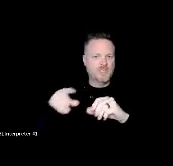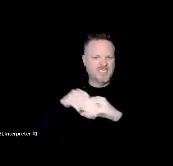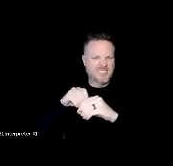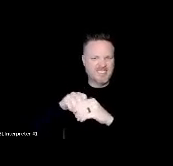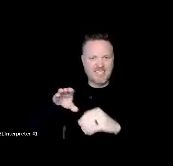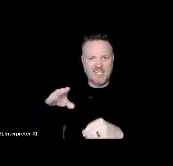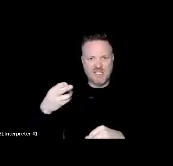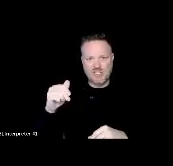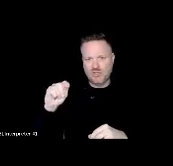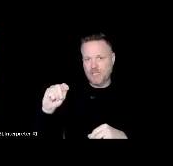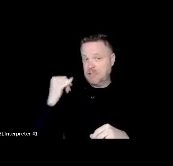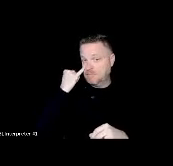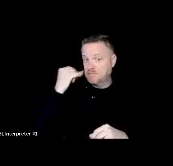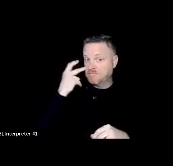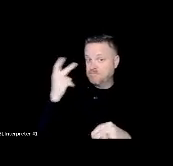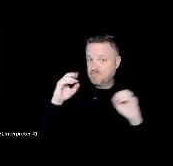If we are not seeing any activity, we can